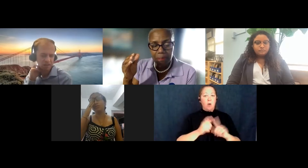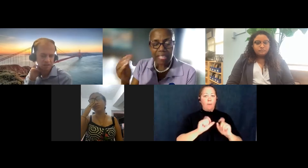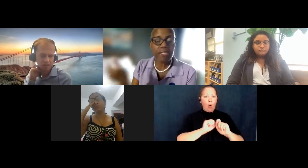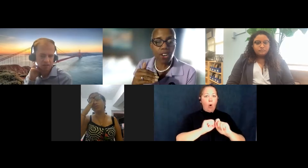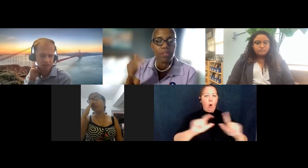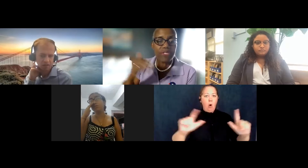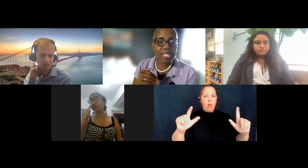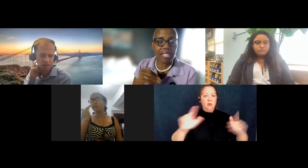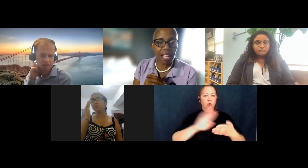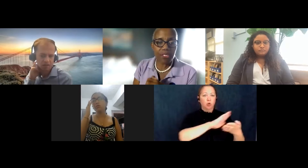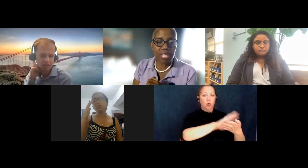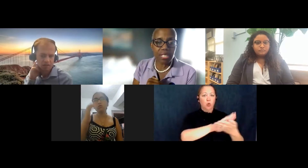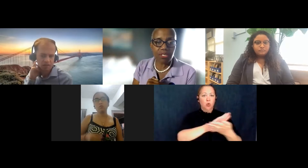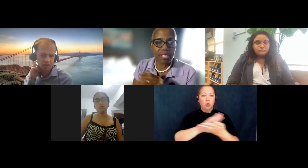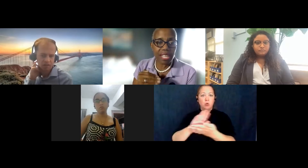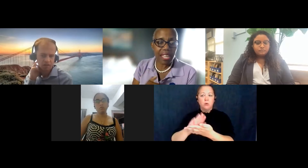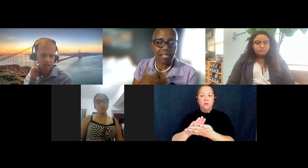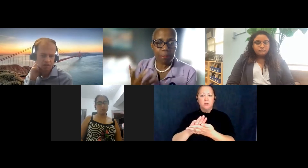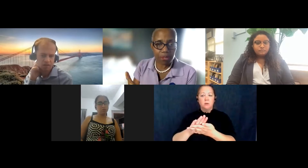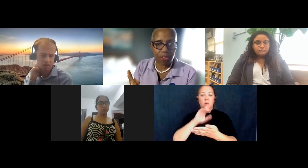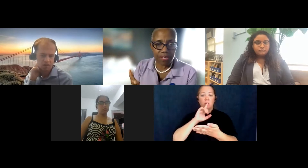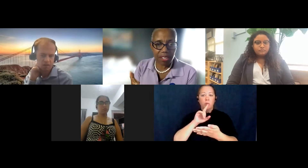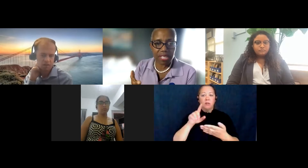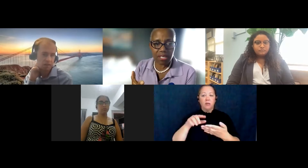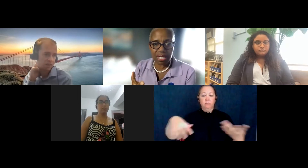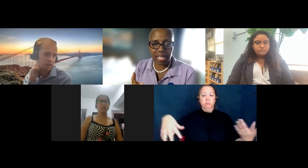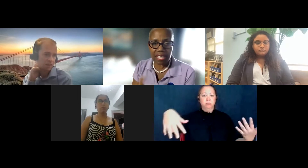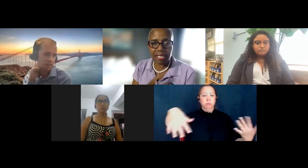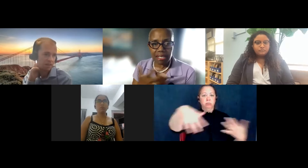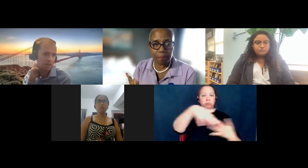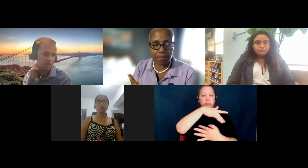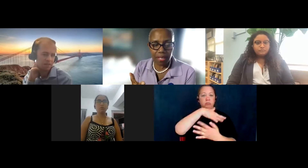get to go and visit other teachers and observe their teaching techniques and some of the